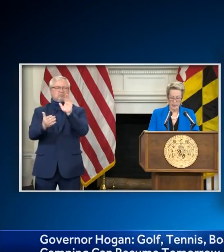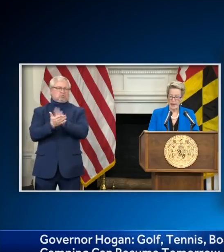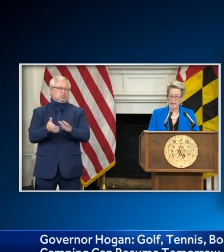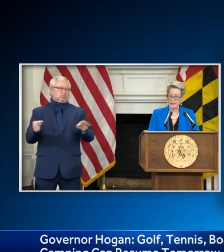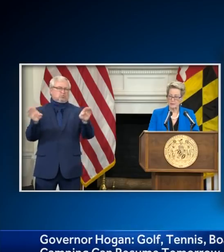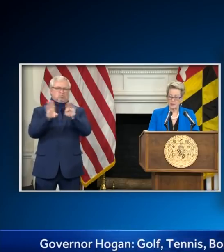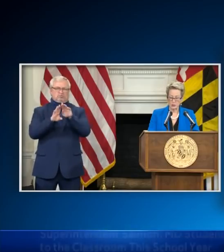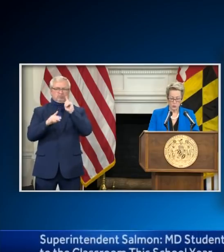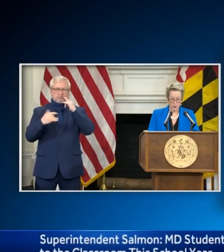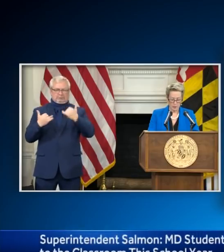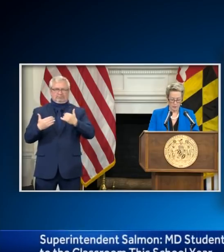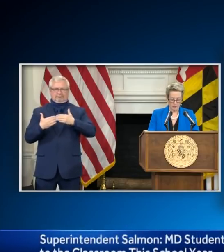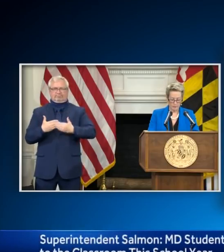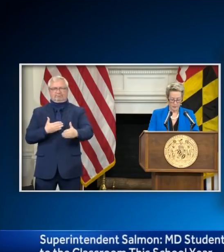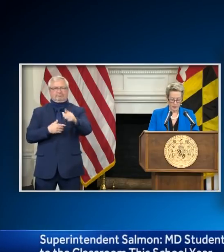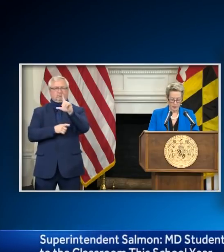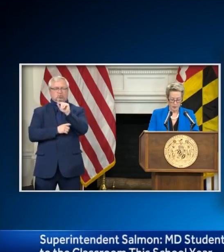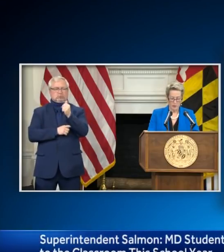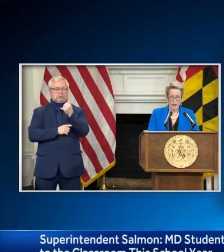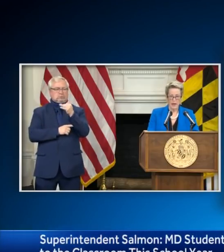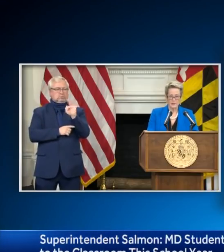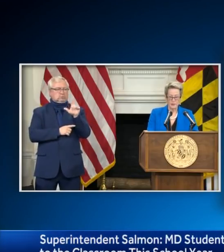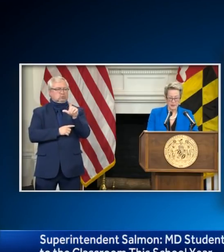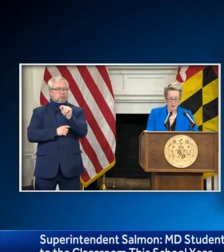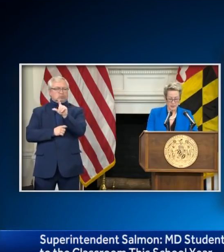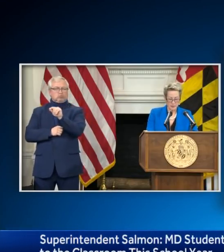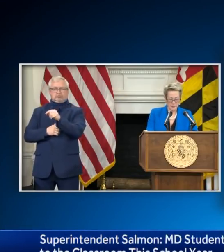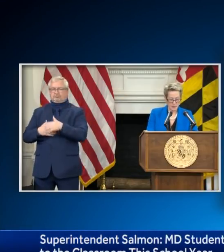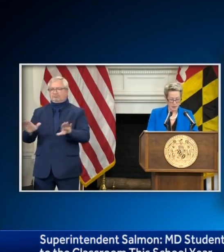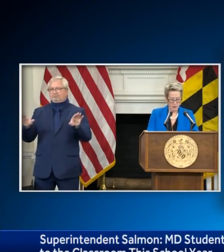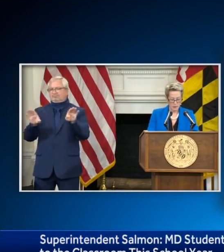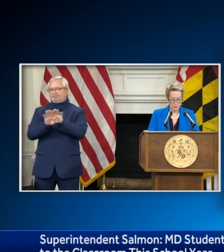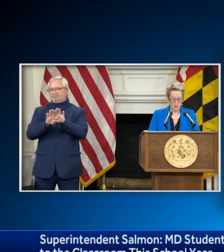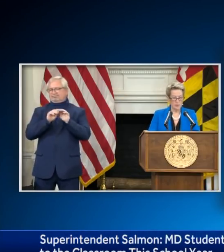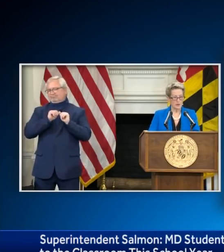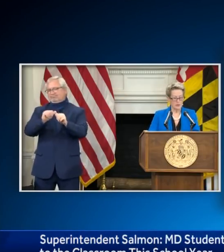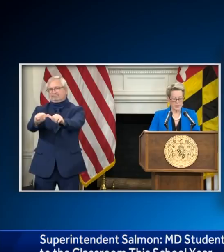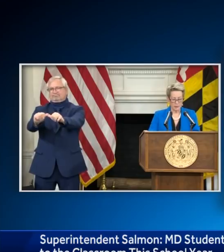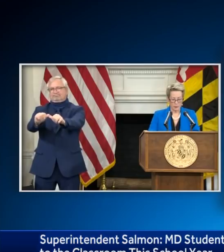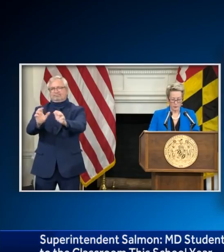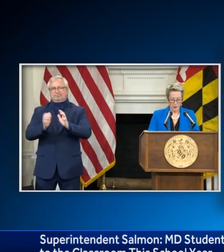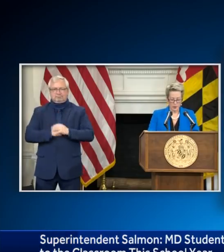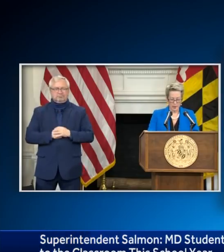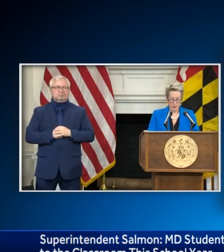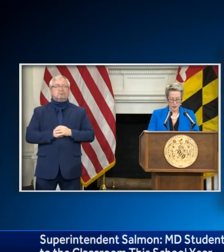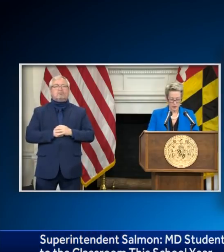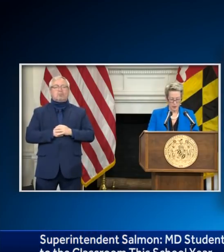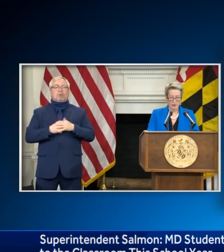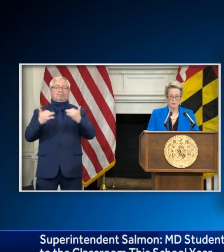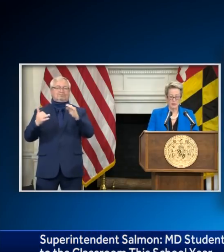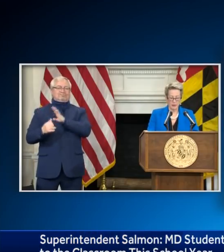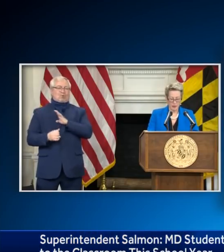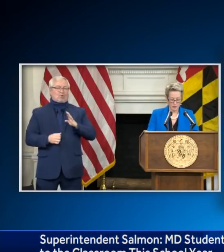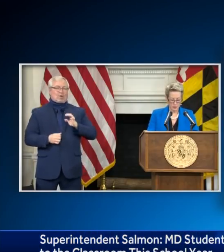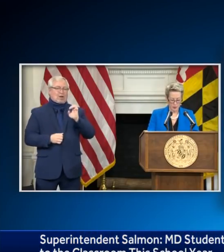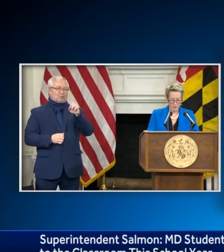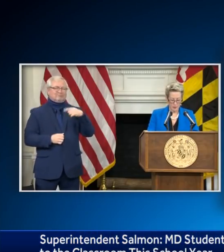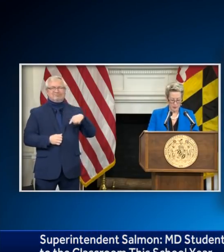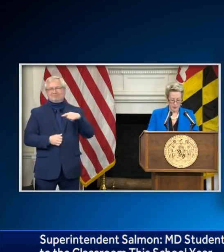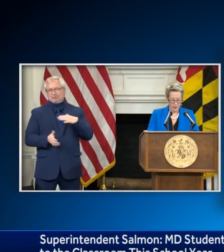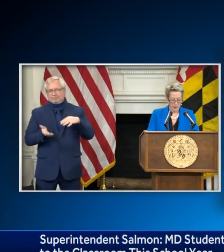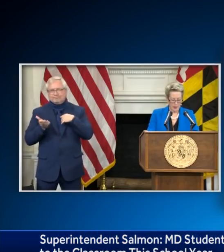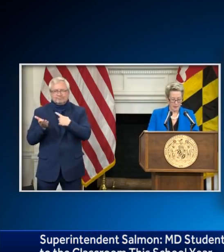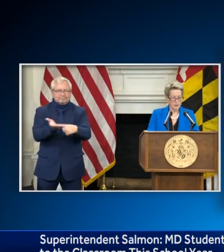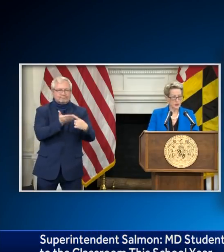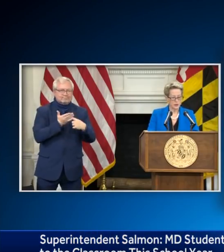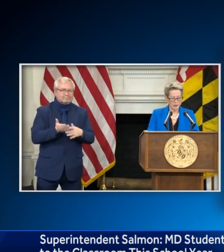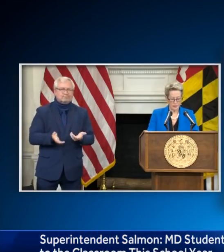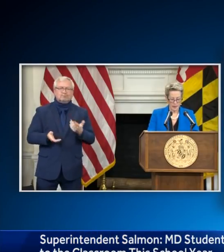I’M ANNOUNCING THE CLOSURE OF SCHOOLS FOR THE REMAINDER OF THE 2019 AND 2020 ACADEMIC SCHOOL YEAR.